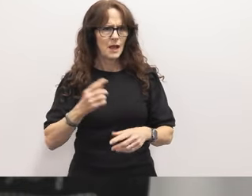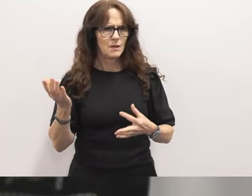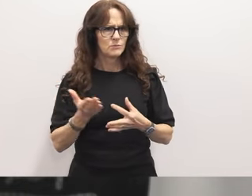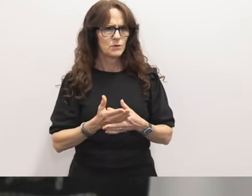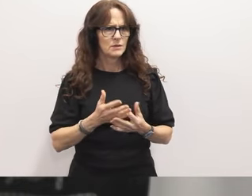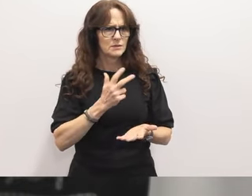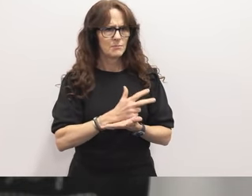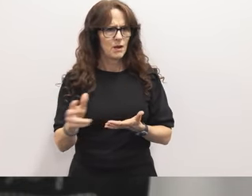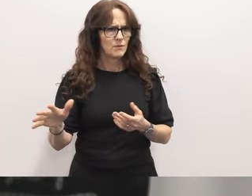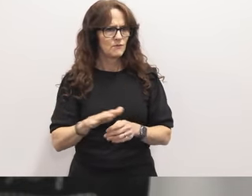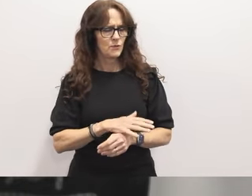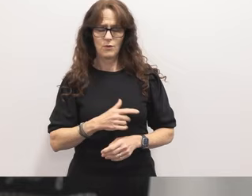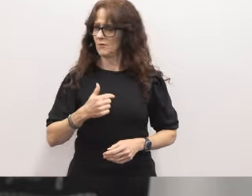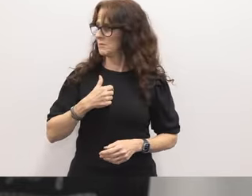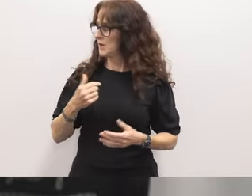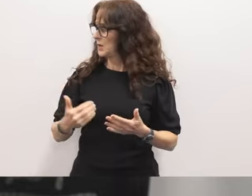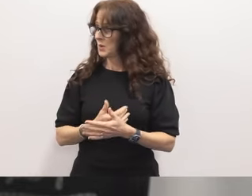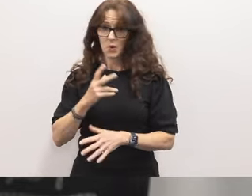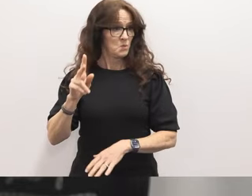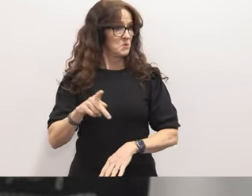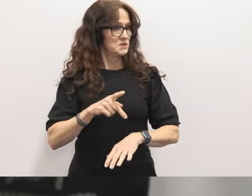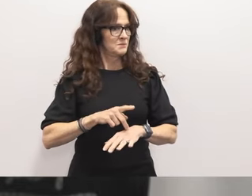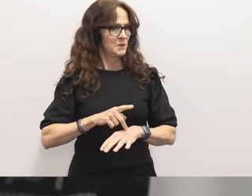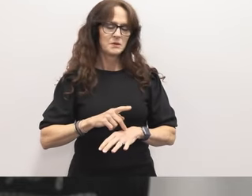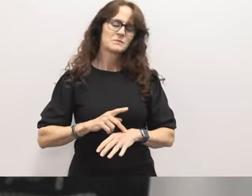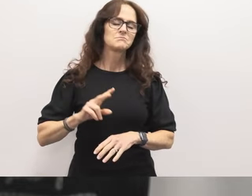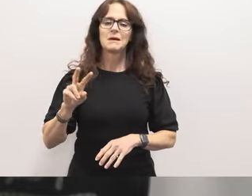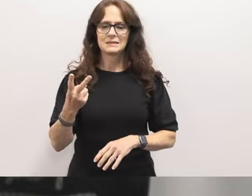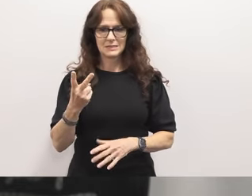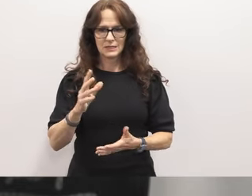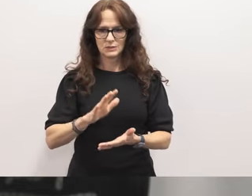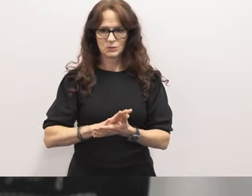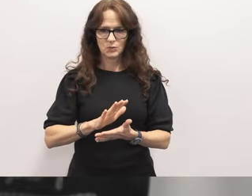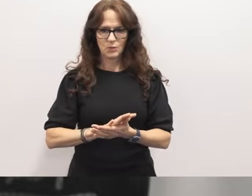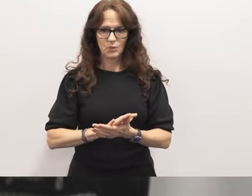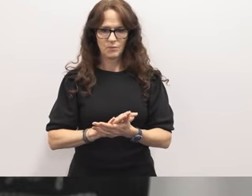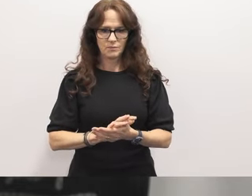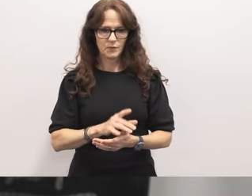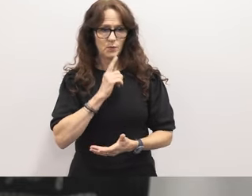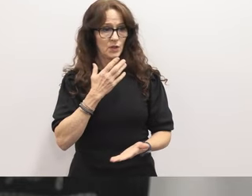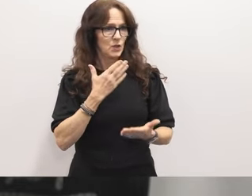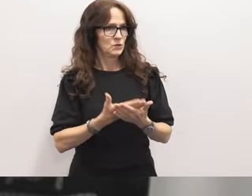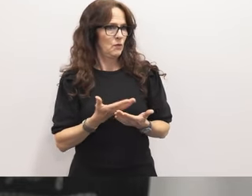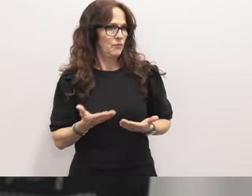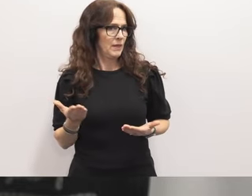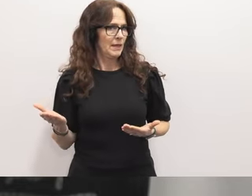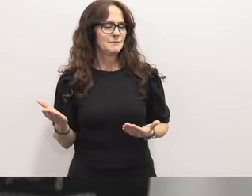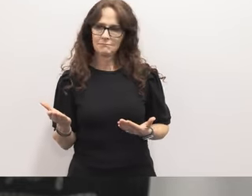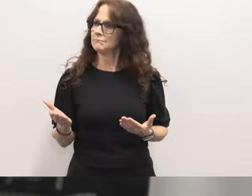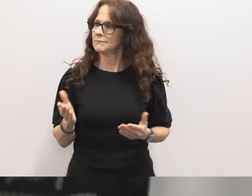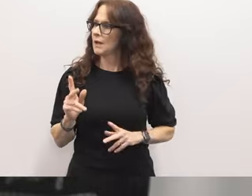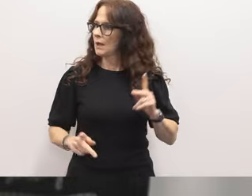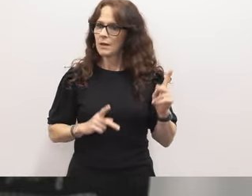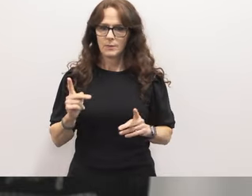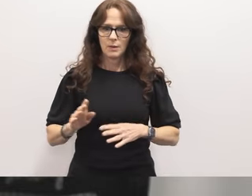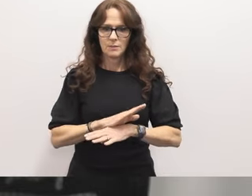so to me, as a new principal at that school, it was my second school that was a really good sign because people were busy working.